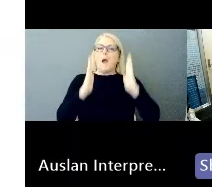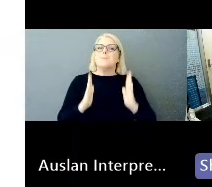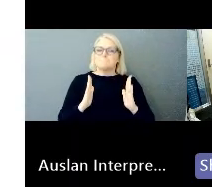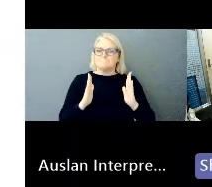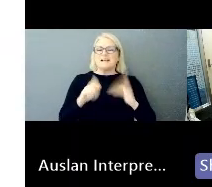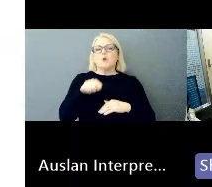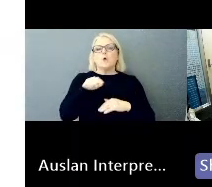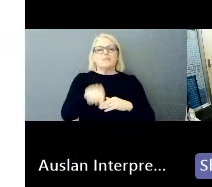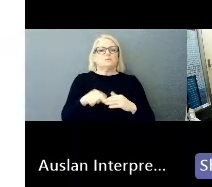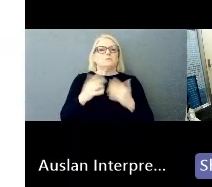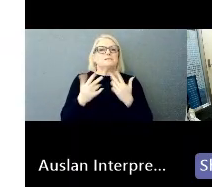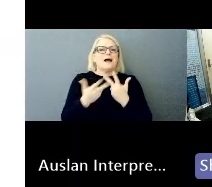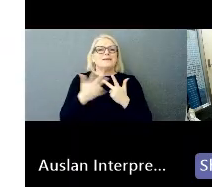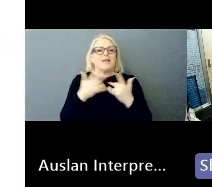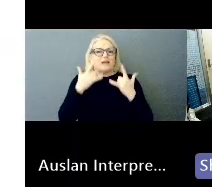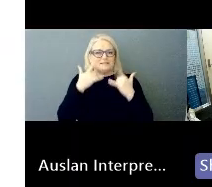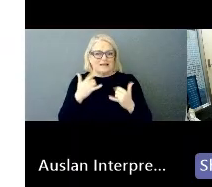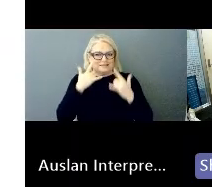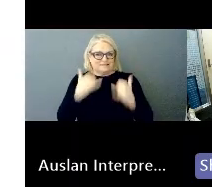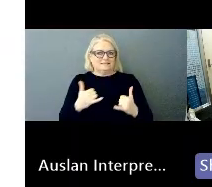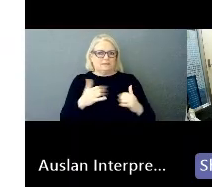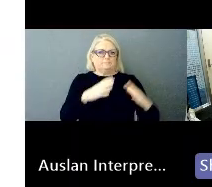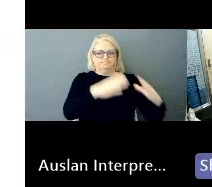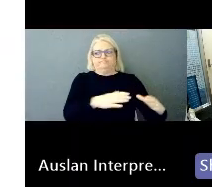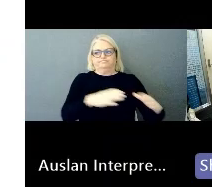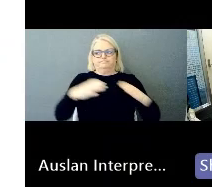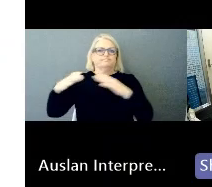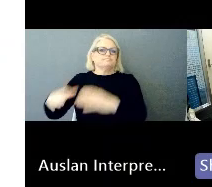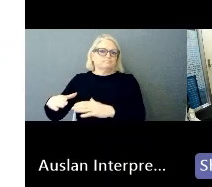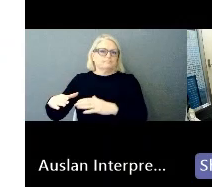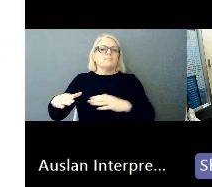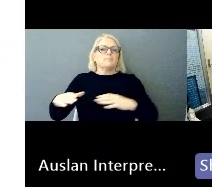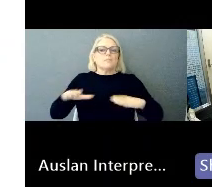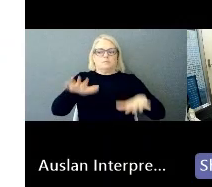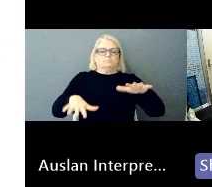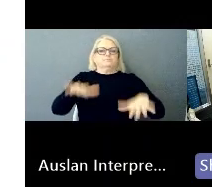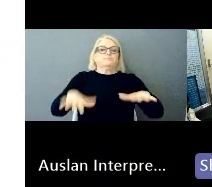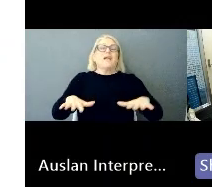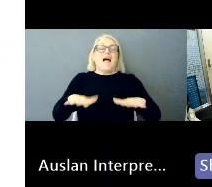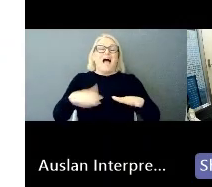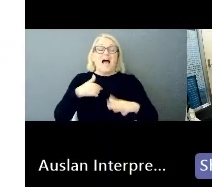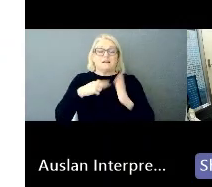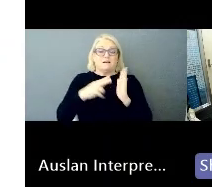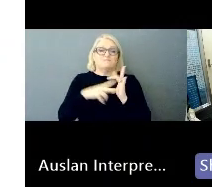that was done in Victoria and Tasmania. And let me tell you, blow me down. I've never done a trial before